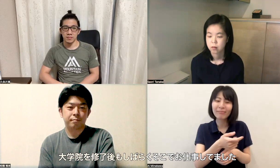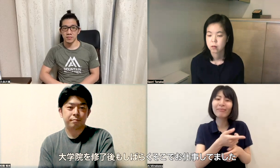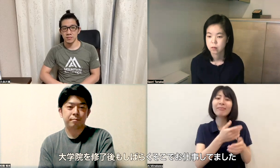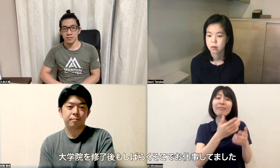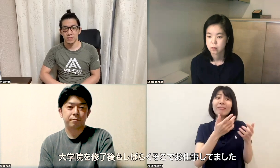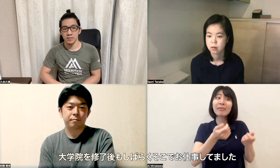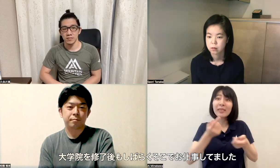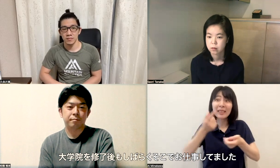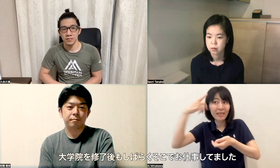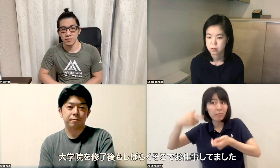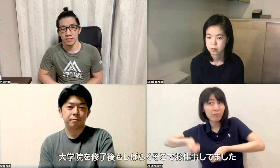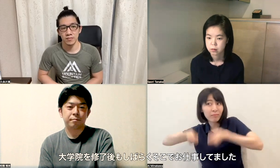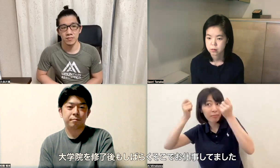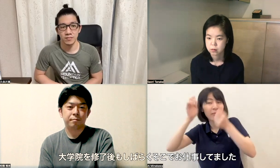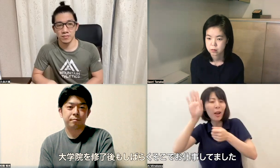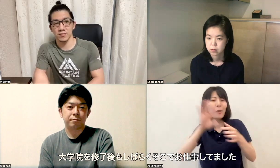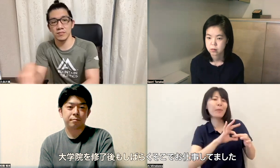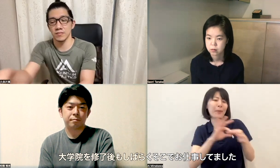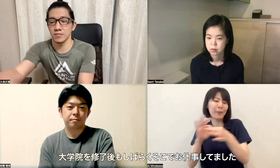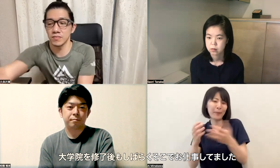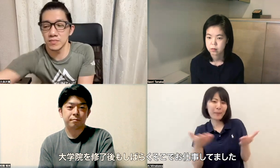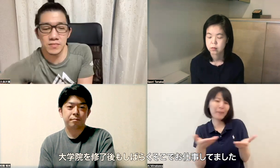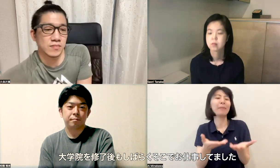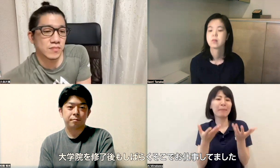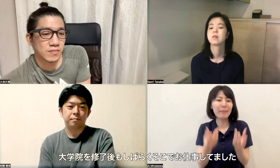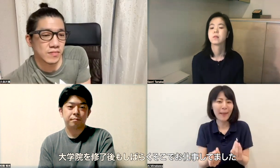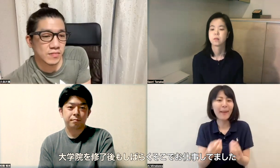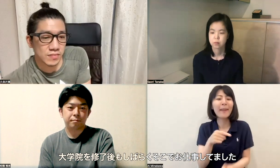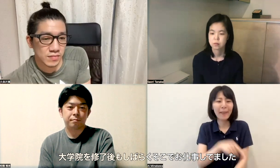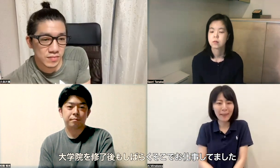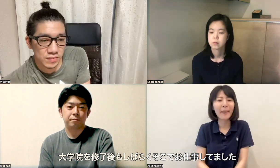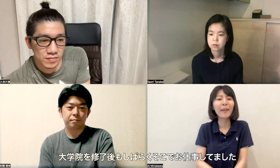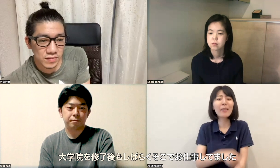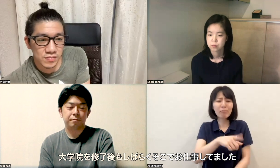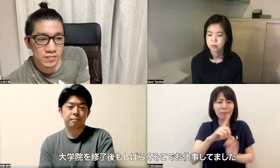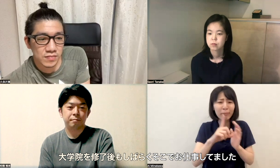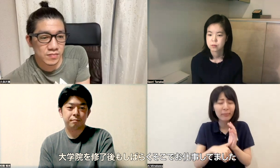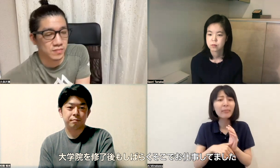I worked there for a while after graduating the grad school.